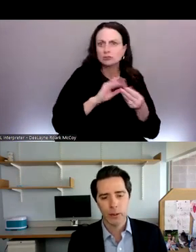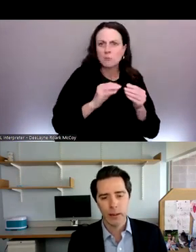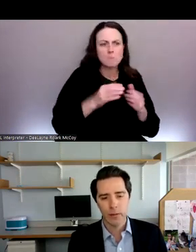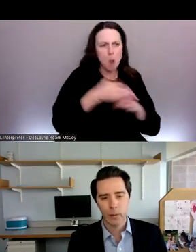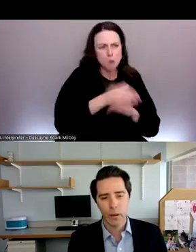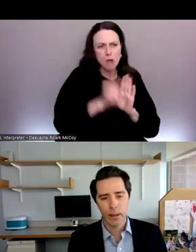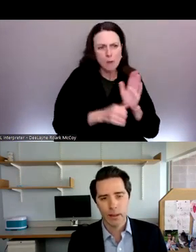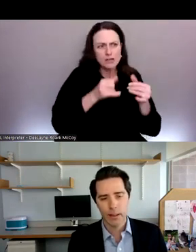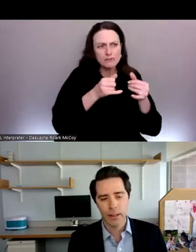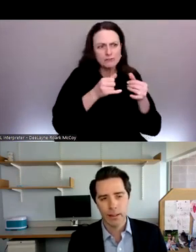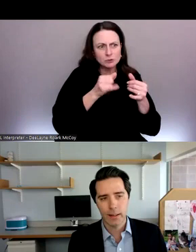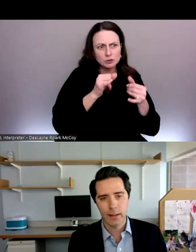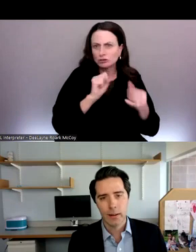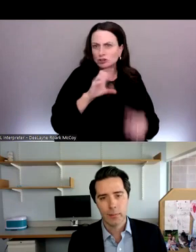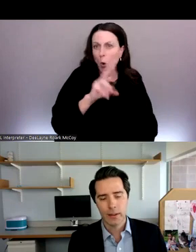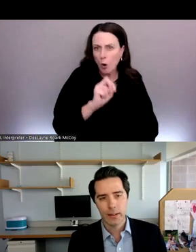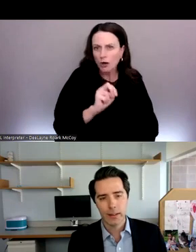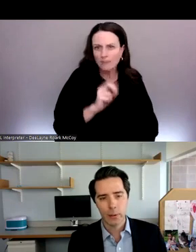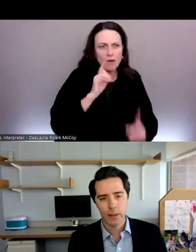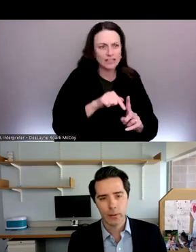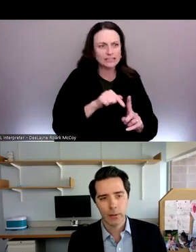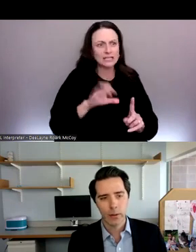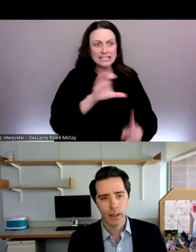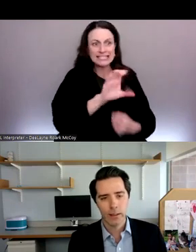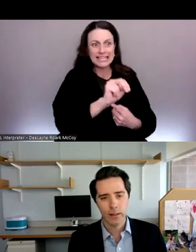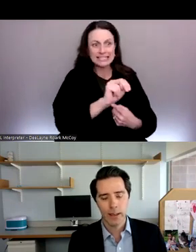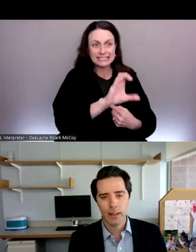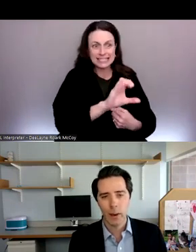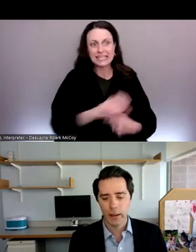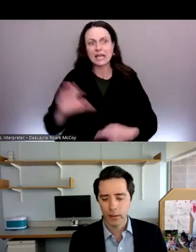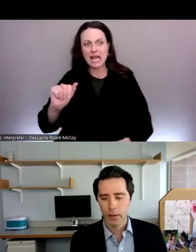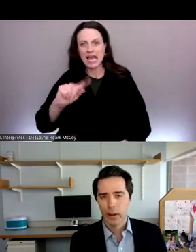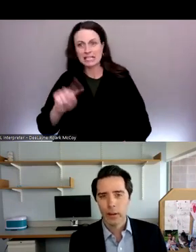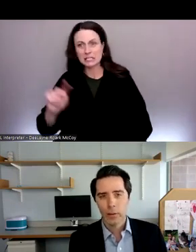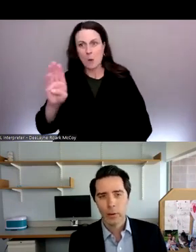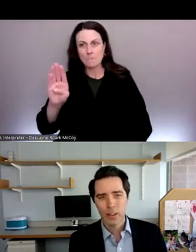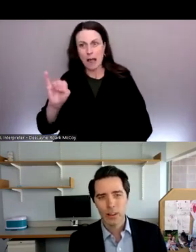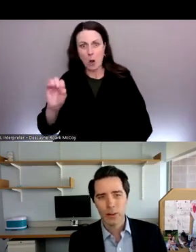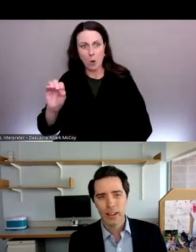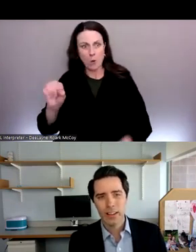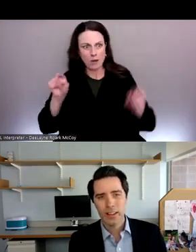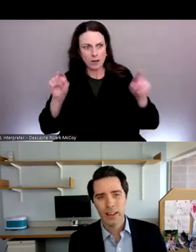for one test CNC about 60 for another